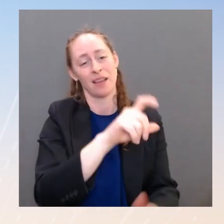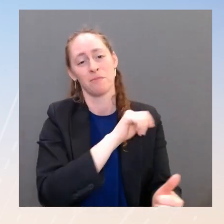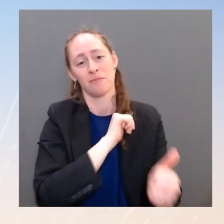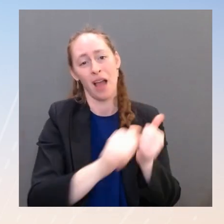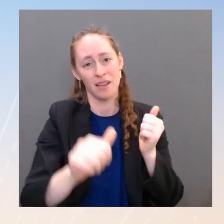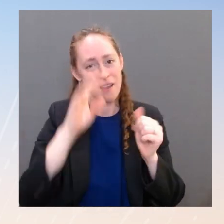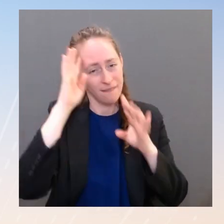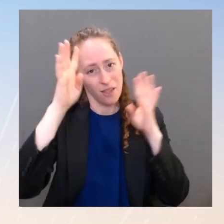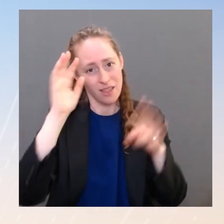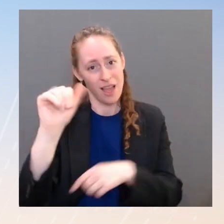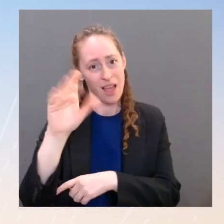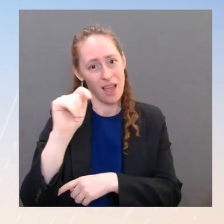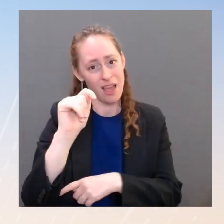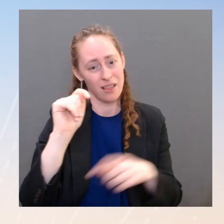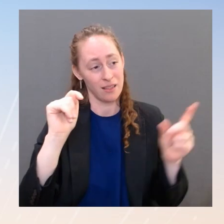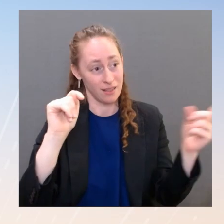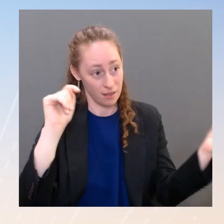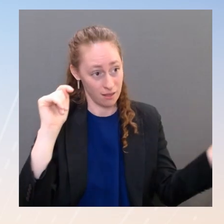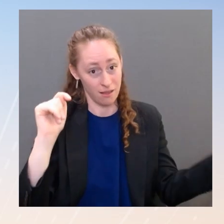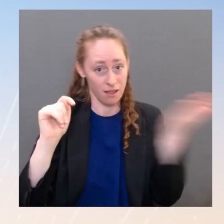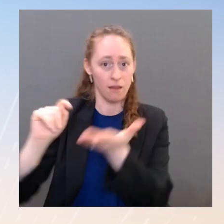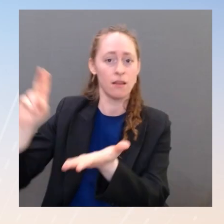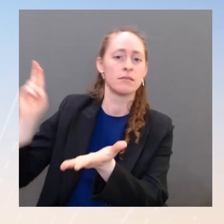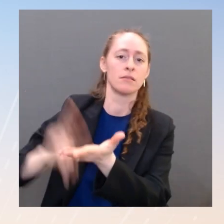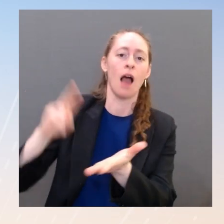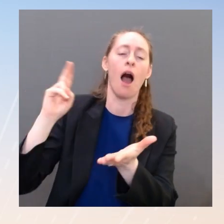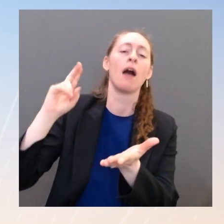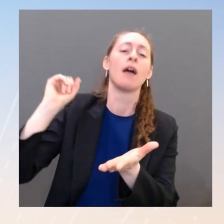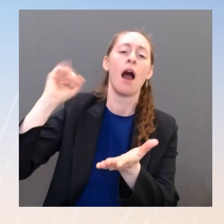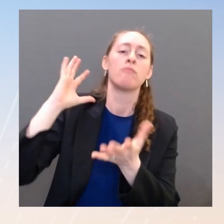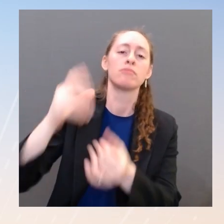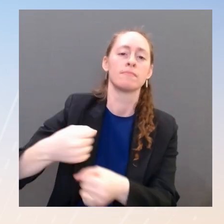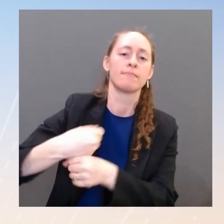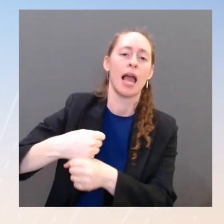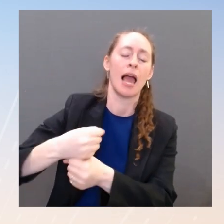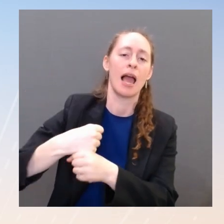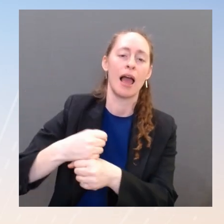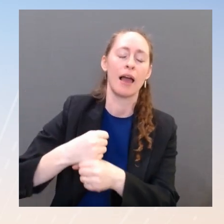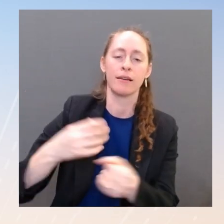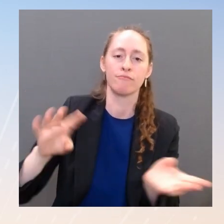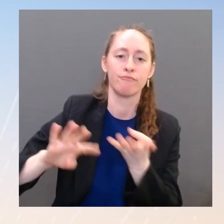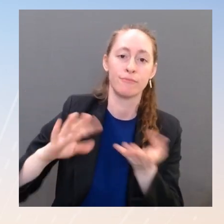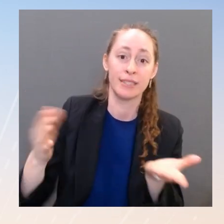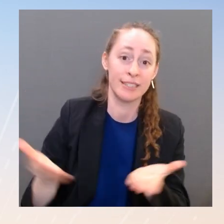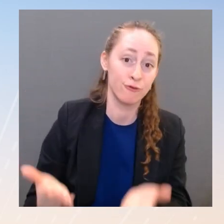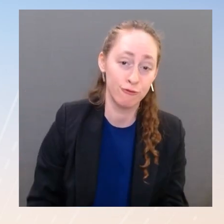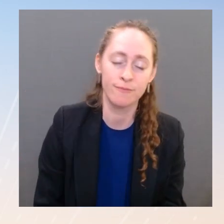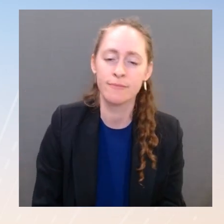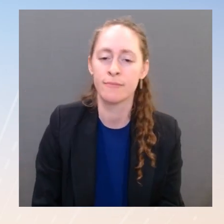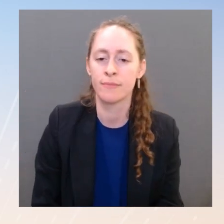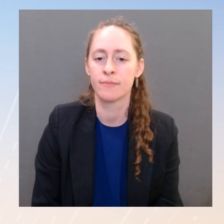the President confirmed a little while ago he's meeting with the parents of Austin Tice. He said Saturday night he wanted to meet with them. Ms. Psaki: Yeah. The Press: Is there anything more about